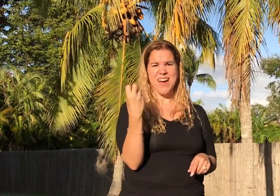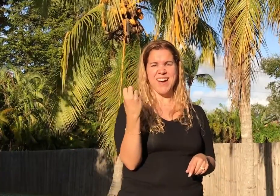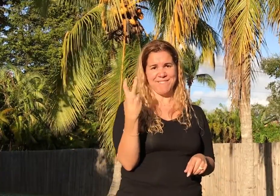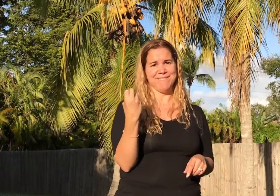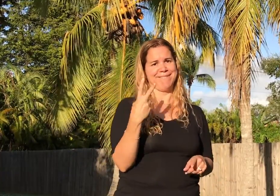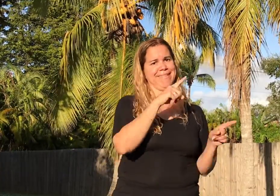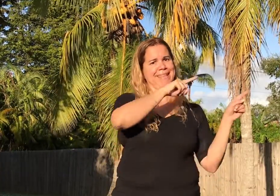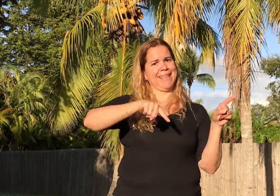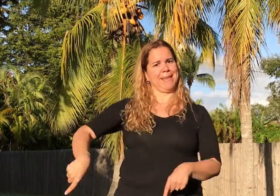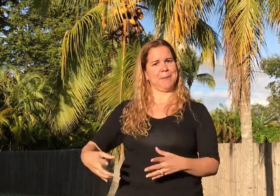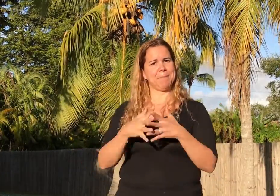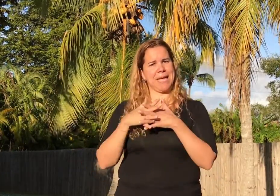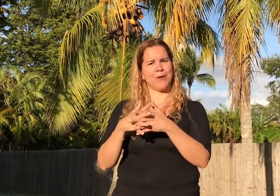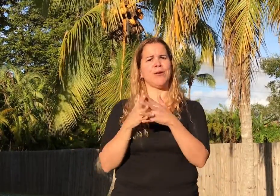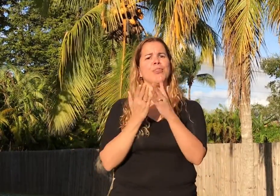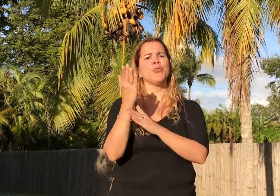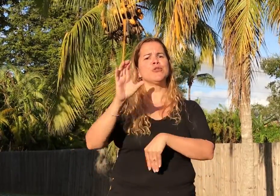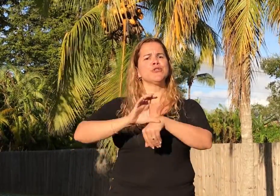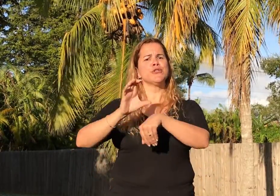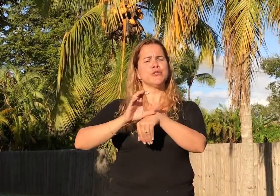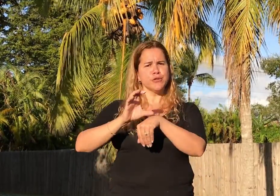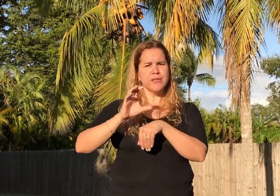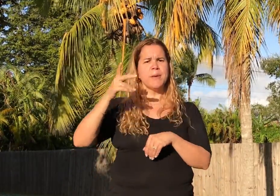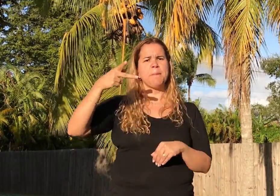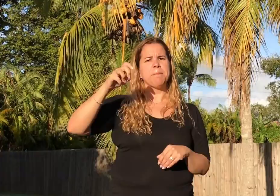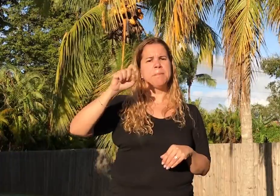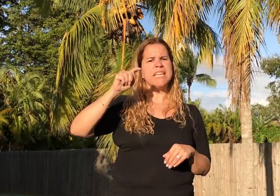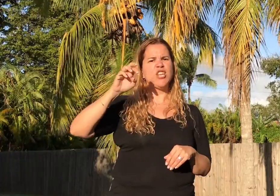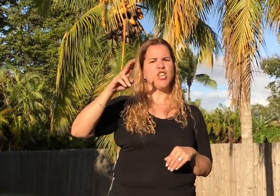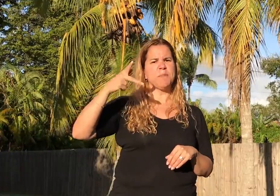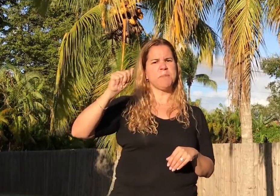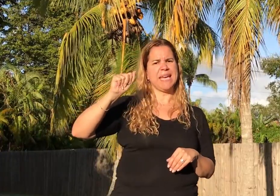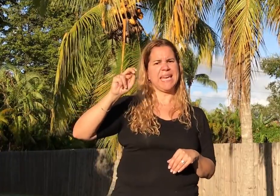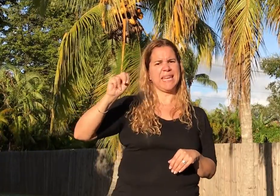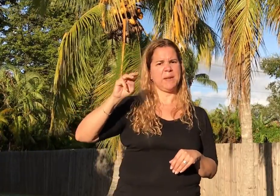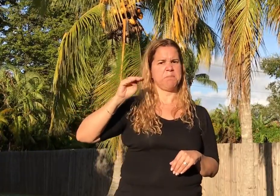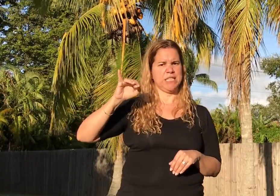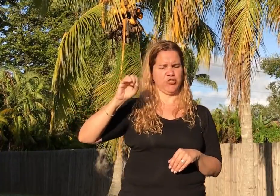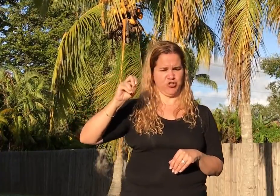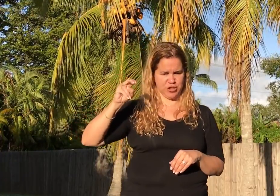My mother had to leave Cuba at 12 years old, as part of the famous Peter Pan Project,